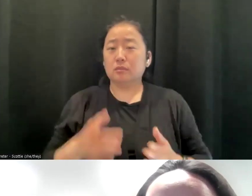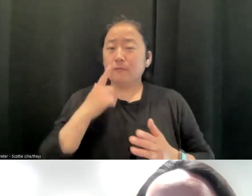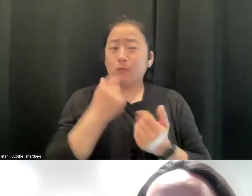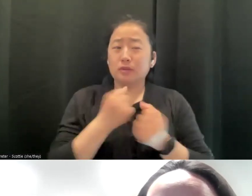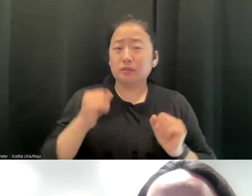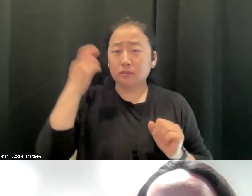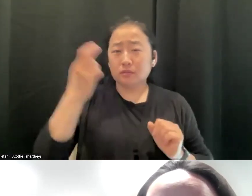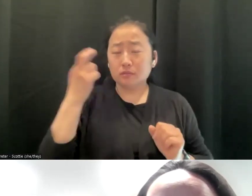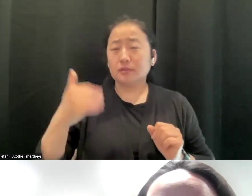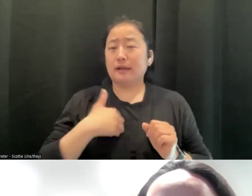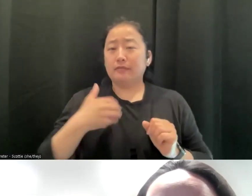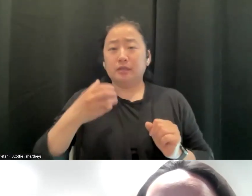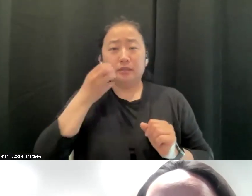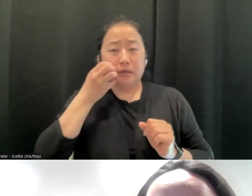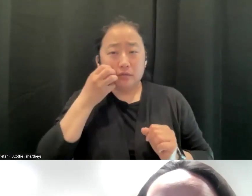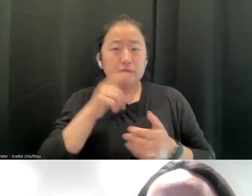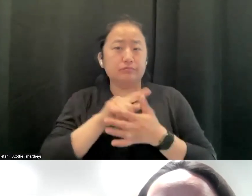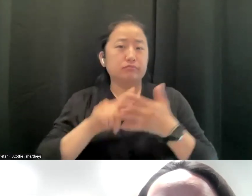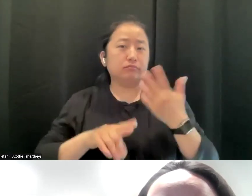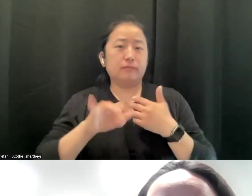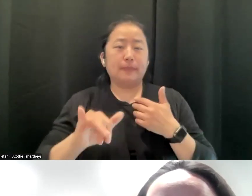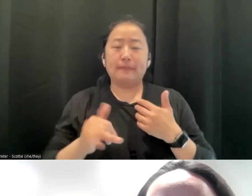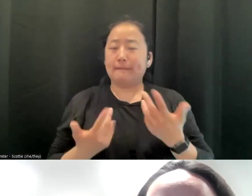carrying a cell phone, all of those things, plenty of water, all of that, but it really